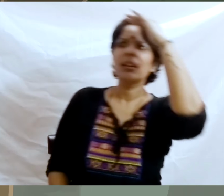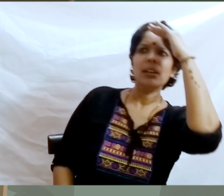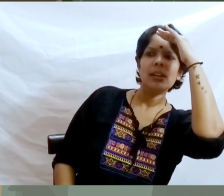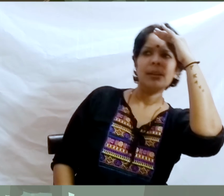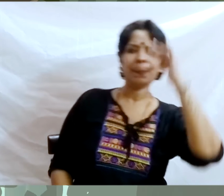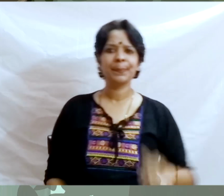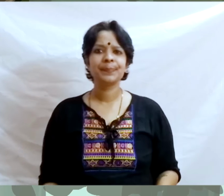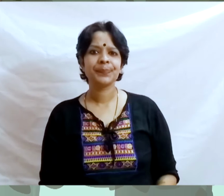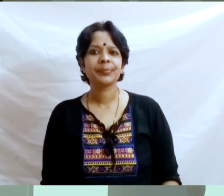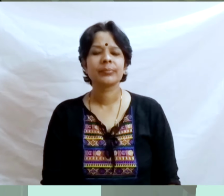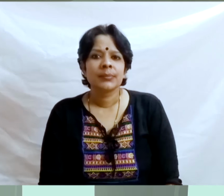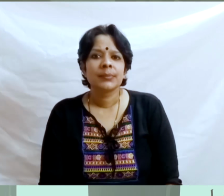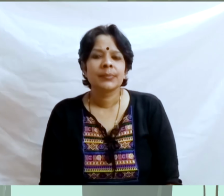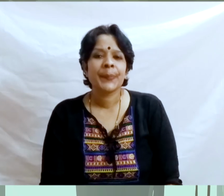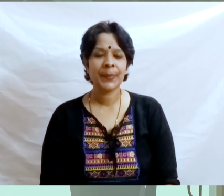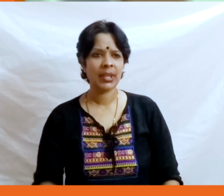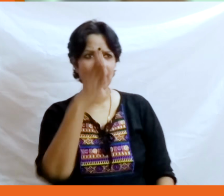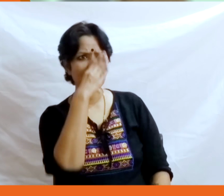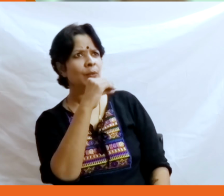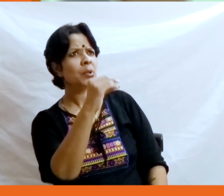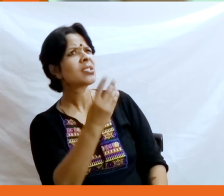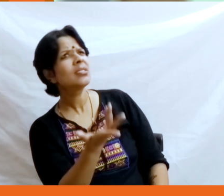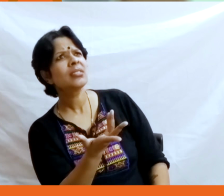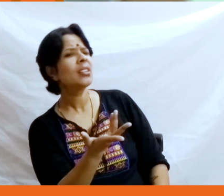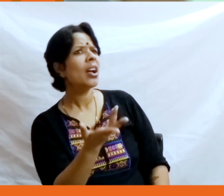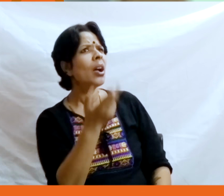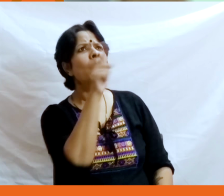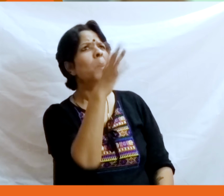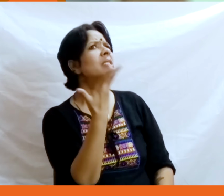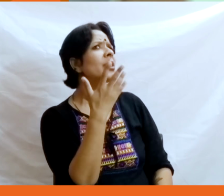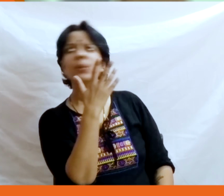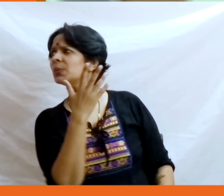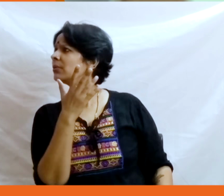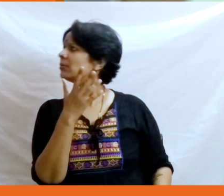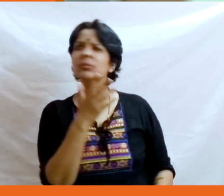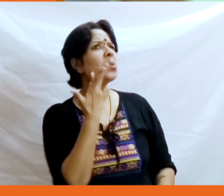Seem to be looking at something afar off “What is it you see” asked the fox anxiously.